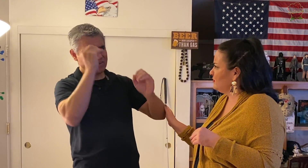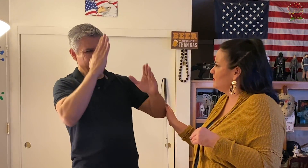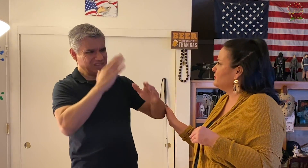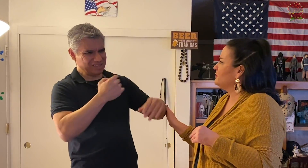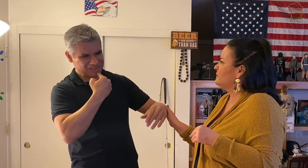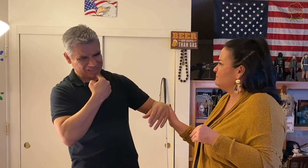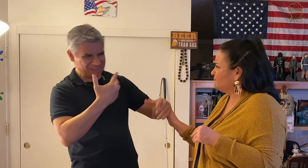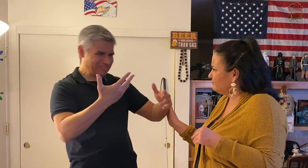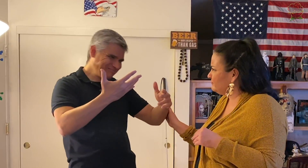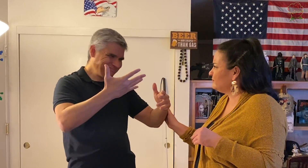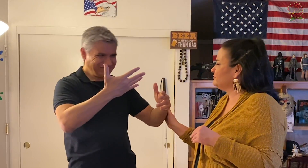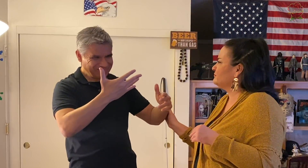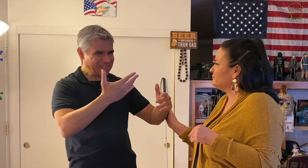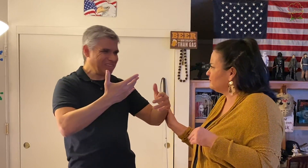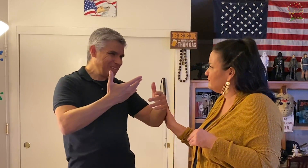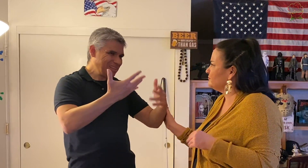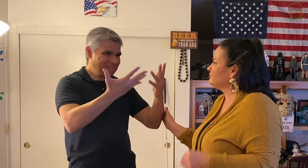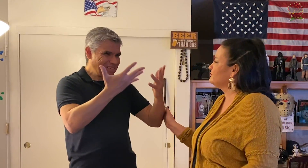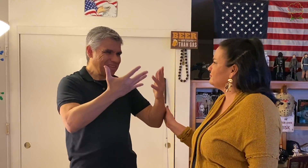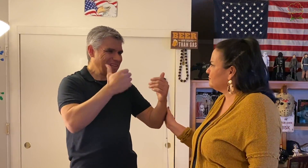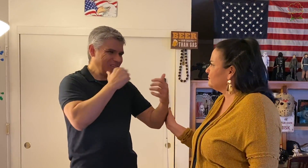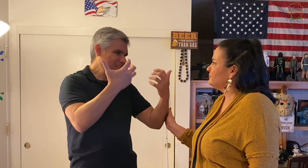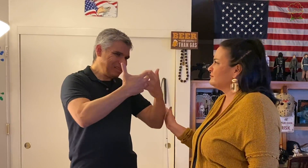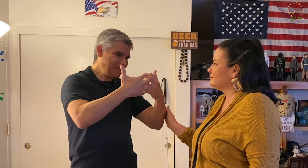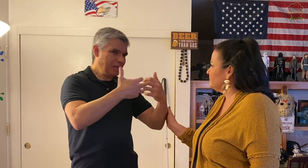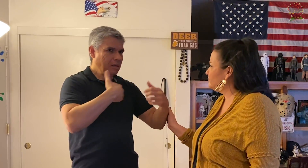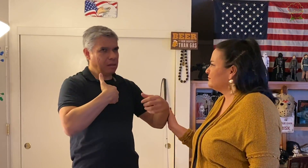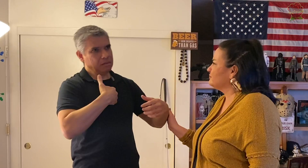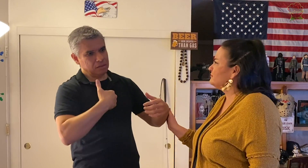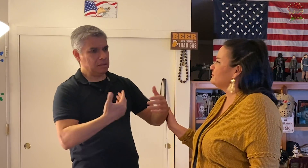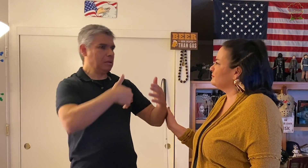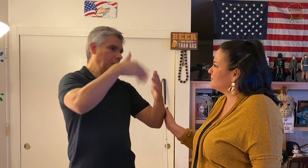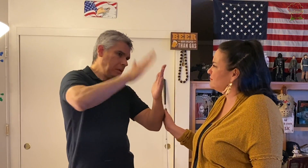I asked the teacher what he thought, and he said it wasn't the best fit